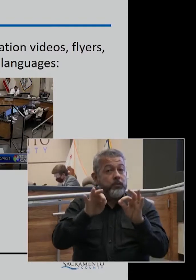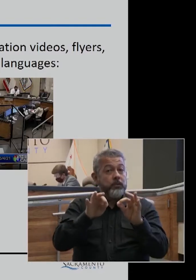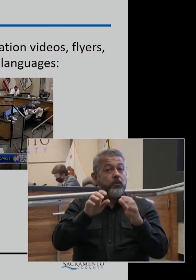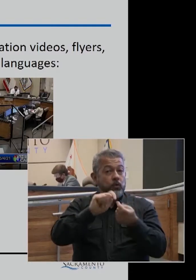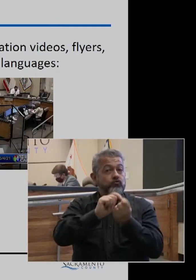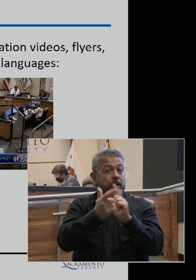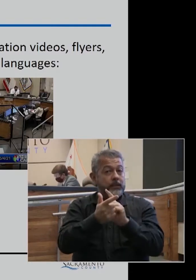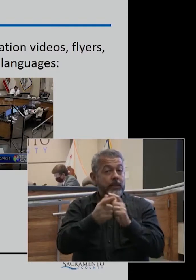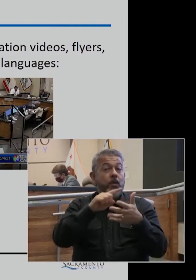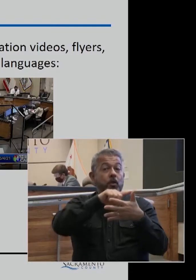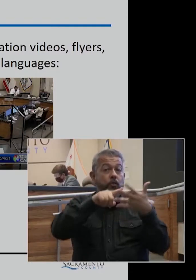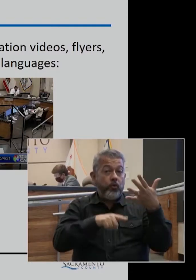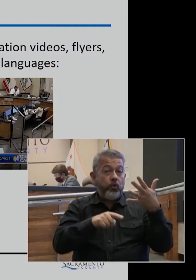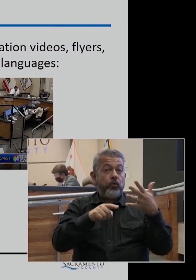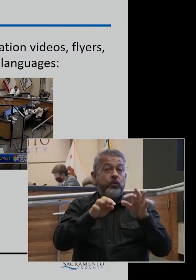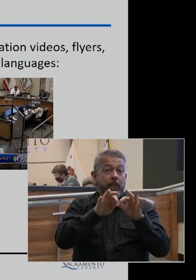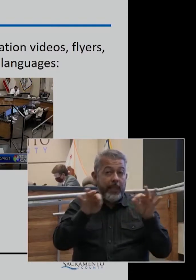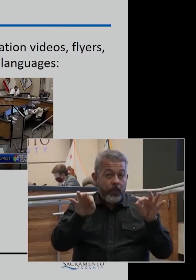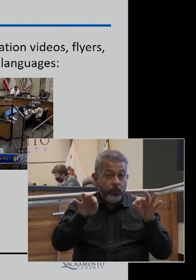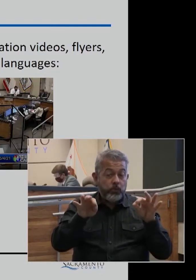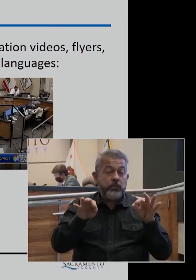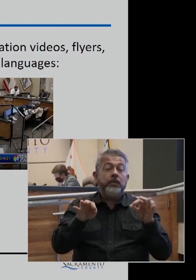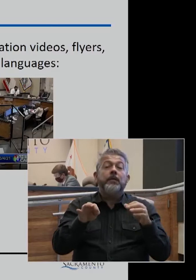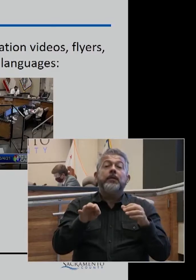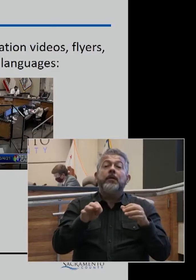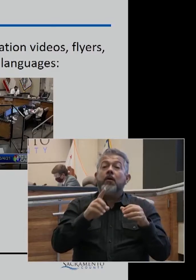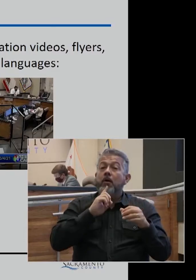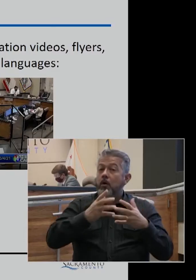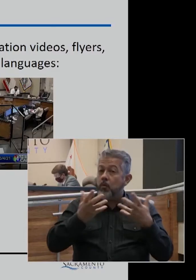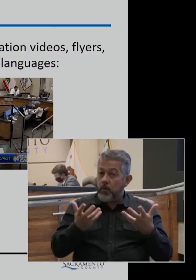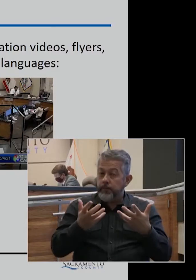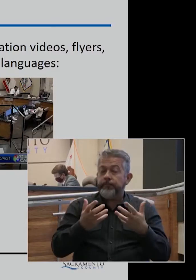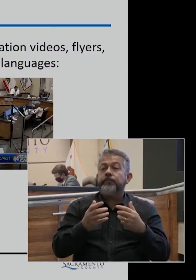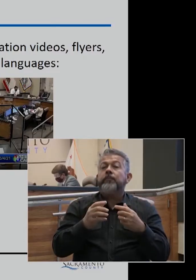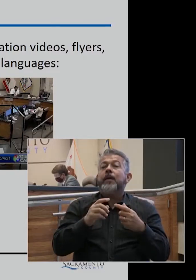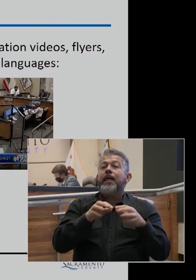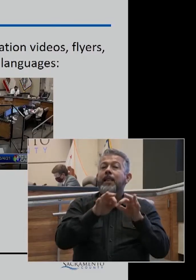TRANSLATE INTO SEVEN LANGUAGES. AND THESE INCLUDE LANGUAGES AND THESE INCLUDE LANGUAGES IDENTIFIED AS PRIMARY LANGUAGE